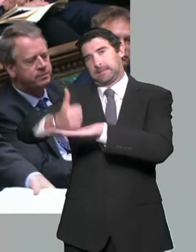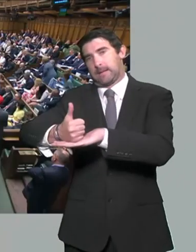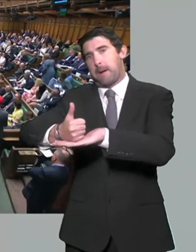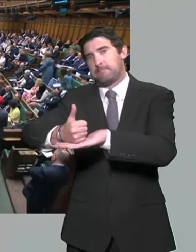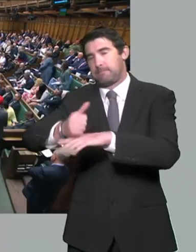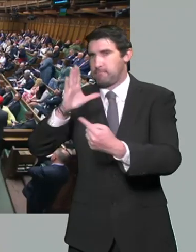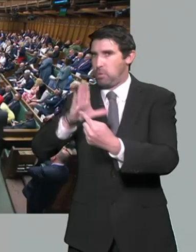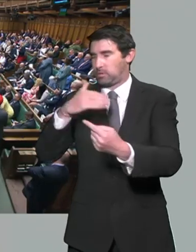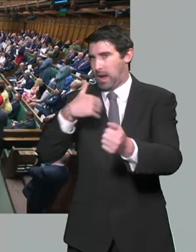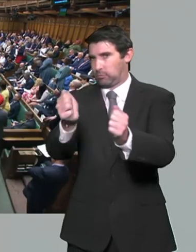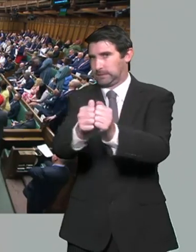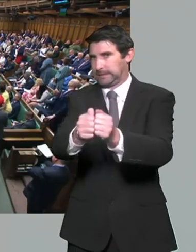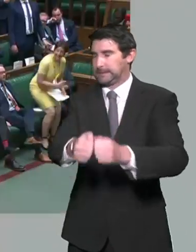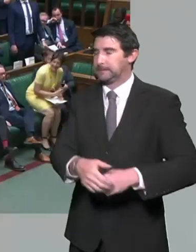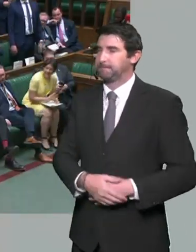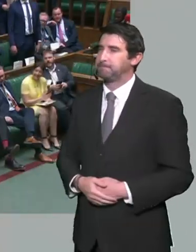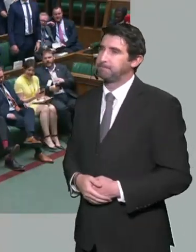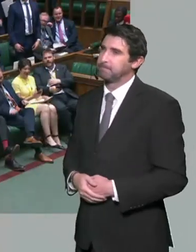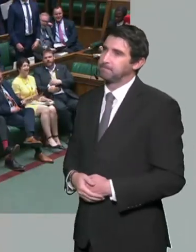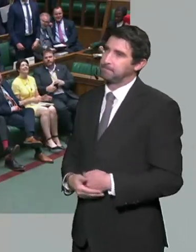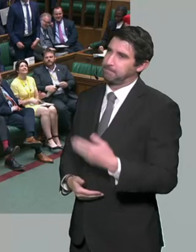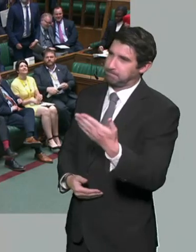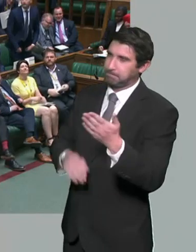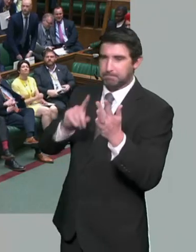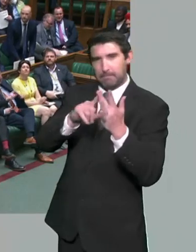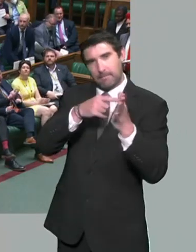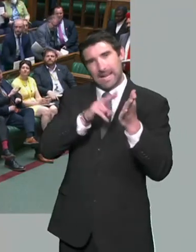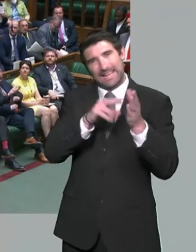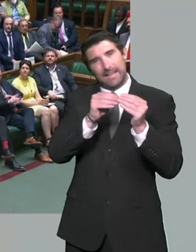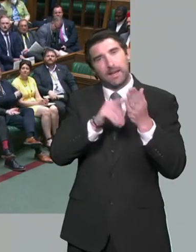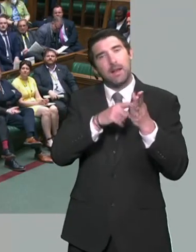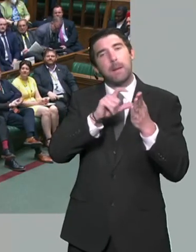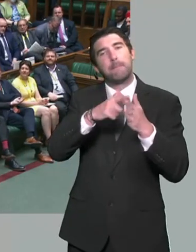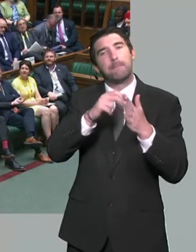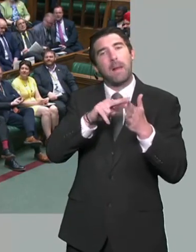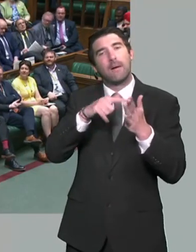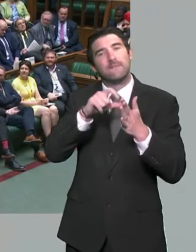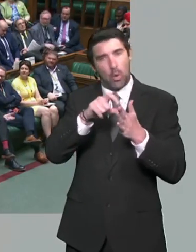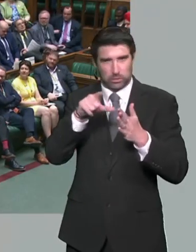Ian Blackford (Ross, Skye and Lochaber) (SNP) I join you and others, Mr Speaker, in remembering